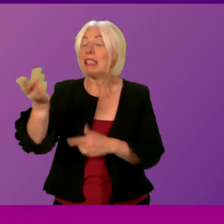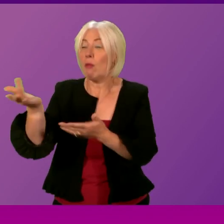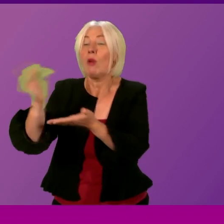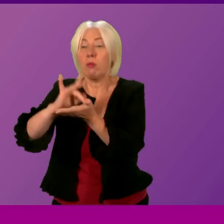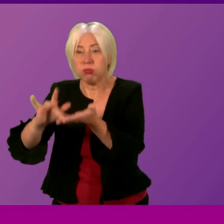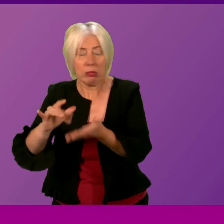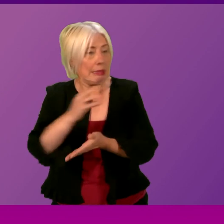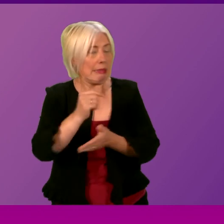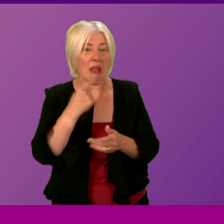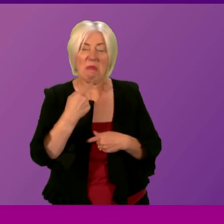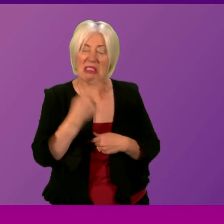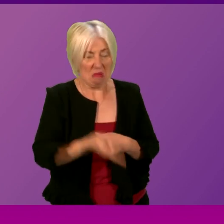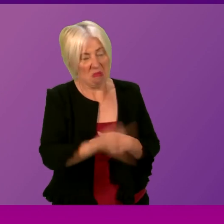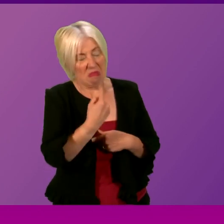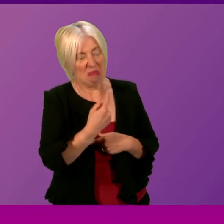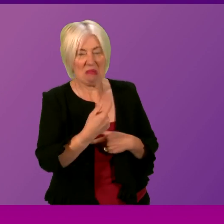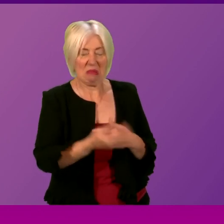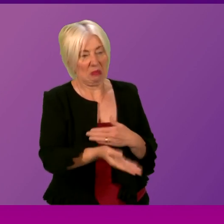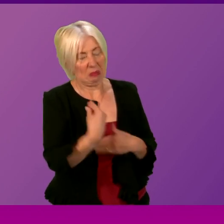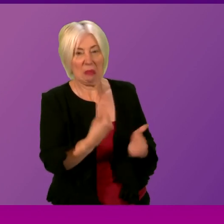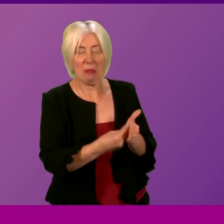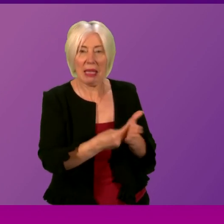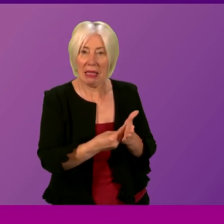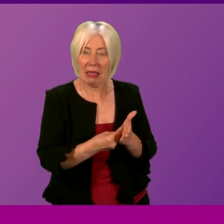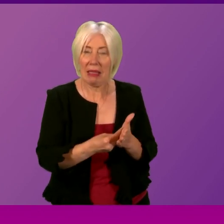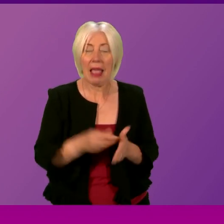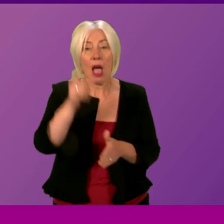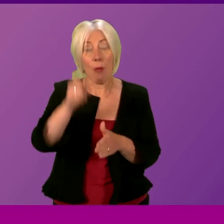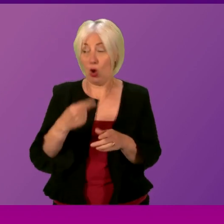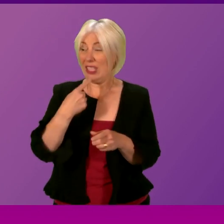organisations and trade unions wrote to the Deputy First Minister’s predecessor to call for action in